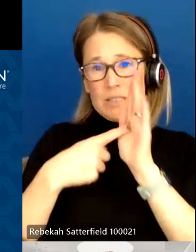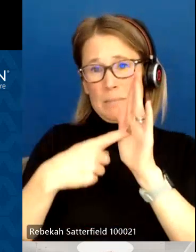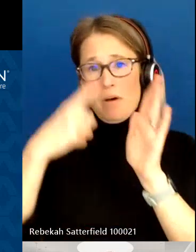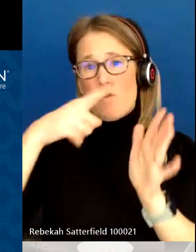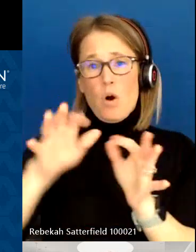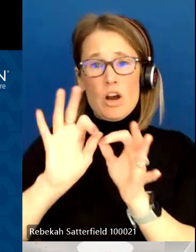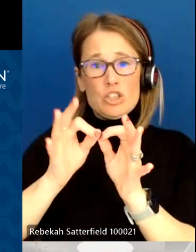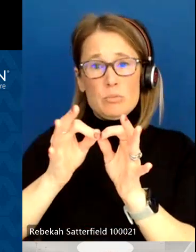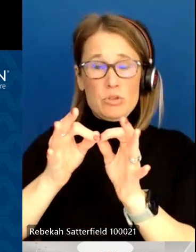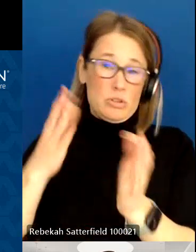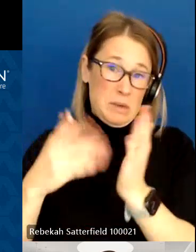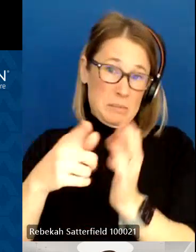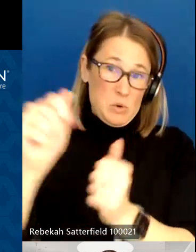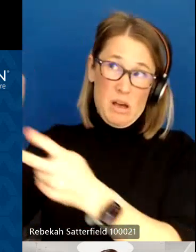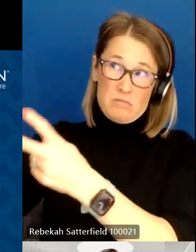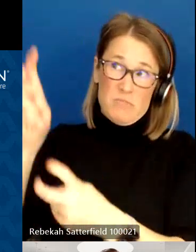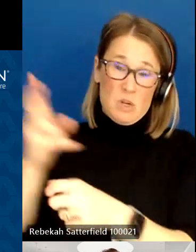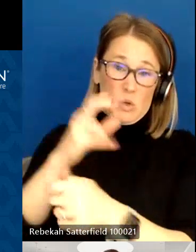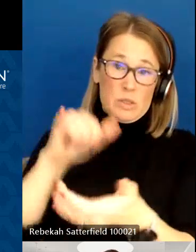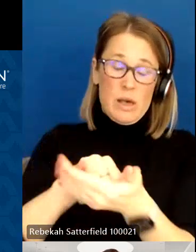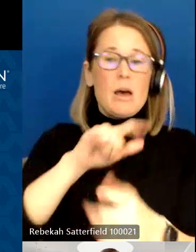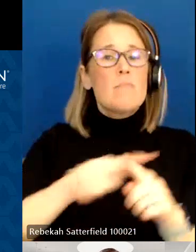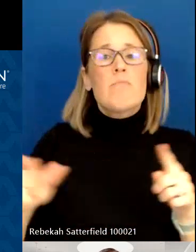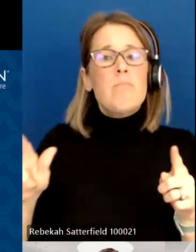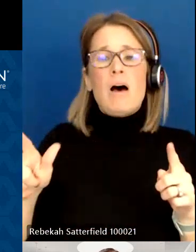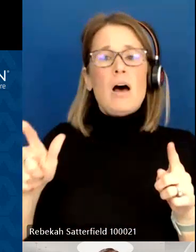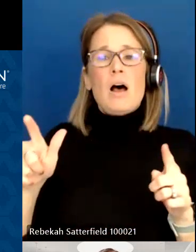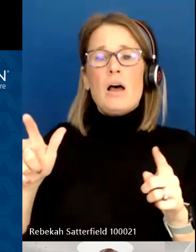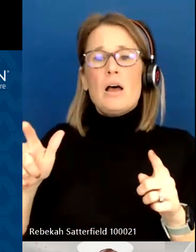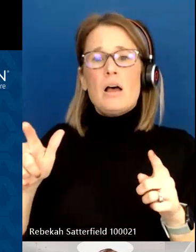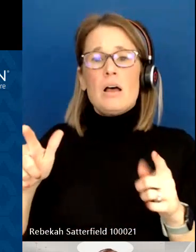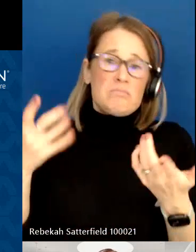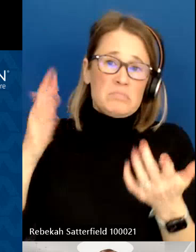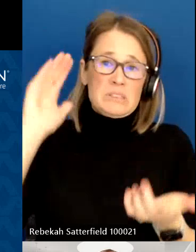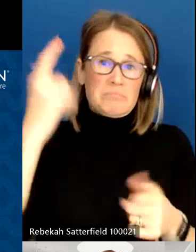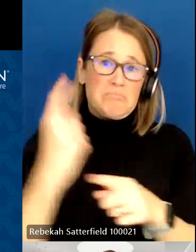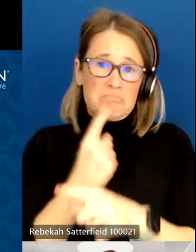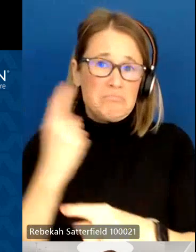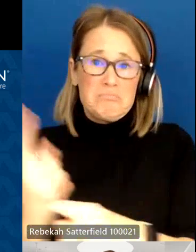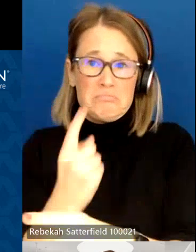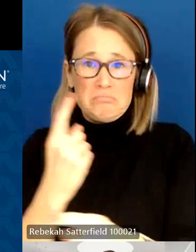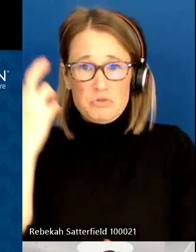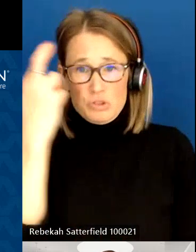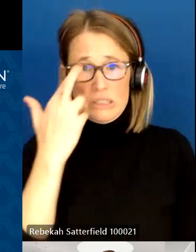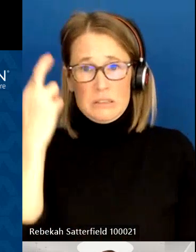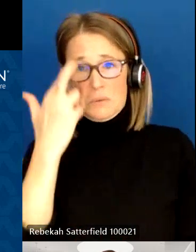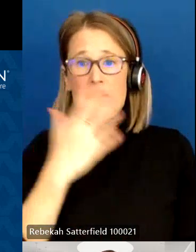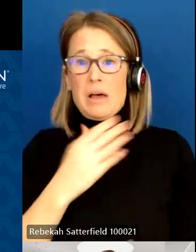you can utilize but these magnets are extremely reasonable and they were just maybe this big